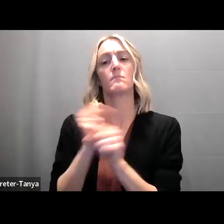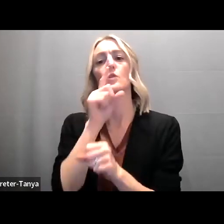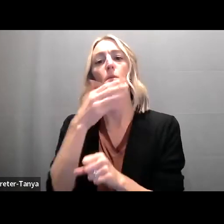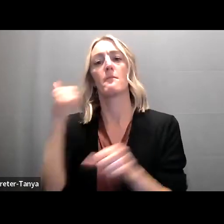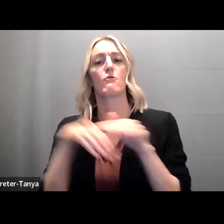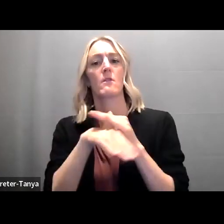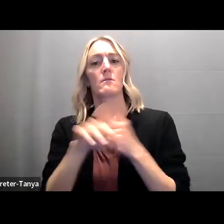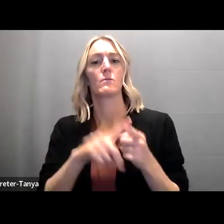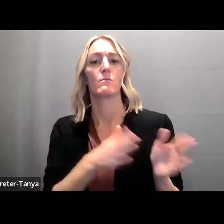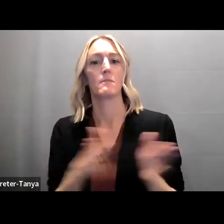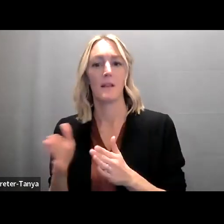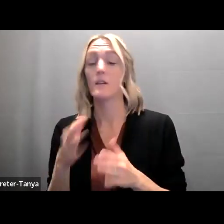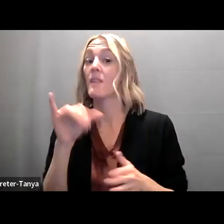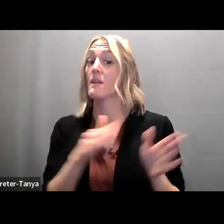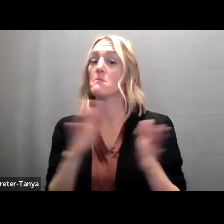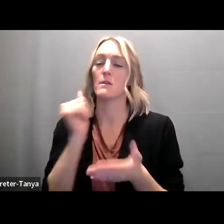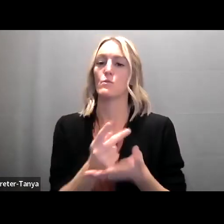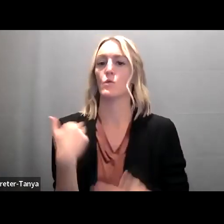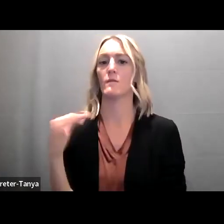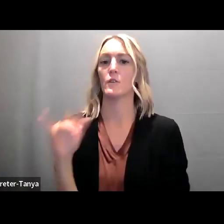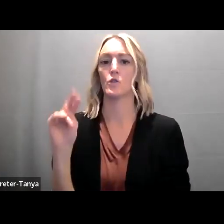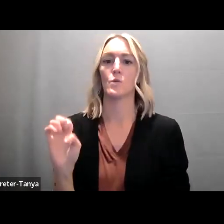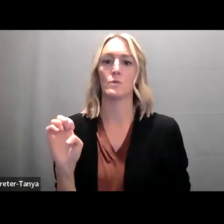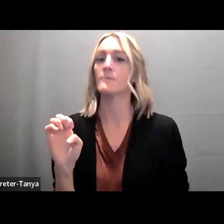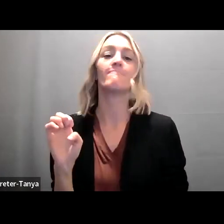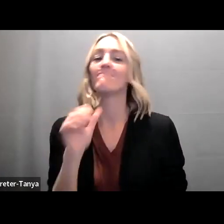And Indiana's plan was approved in June they didn't push out that information until September.